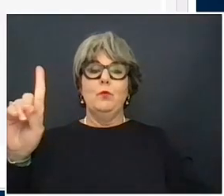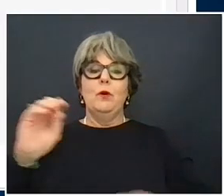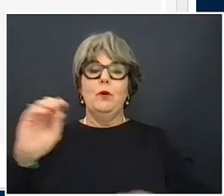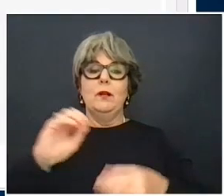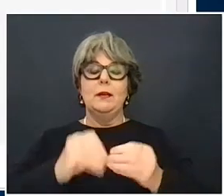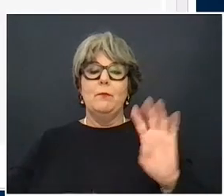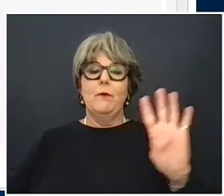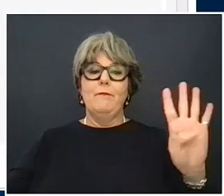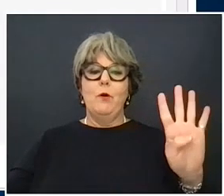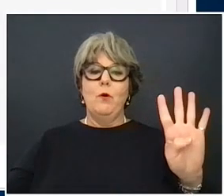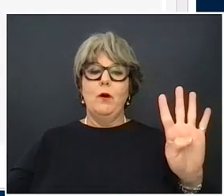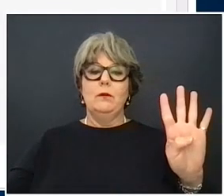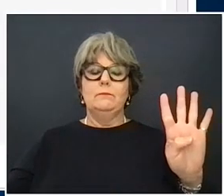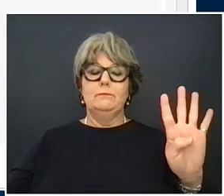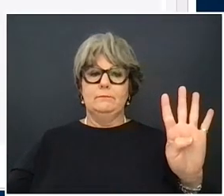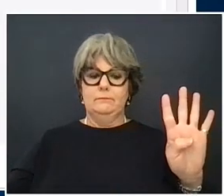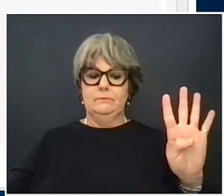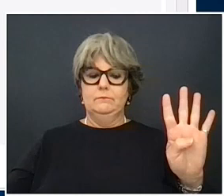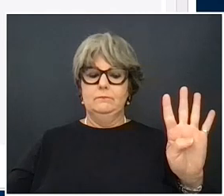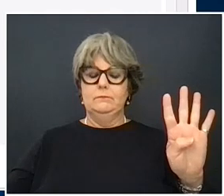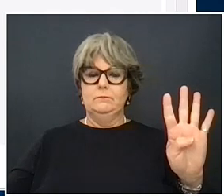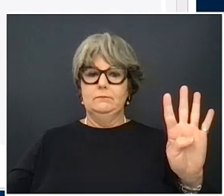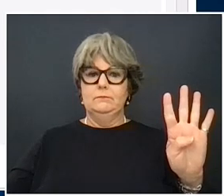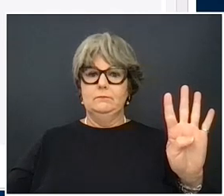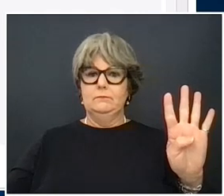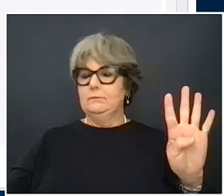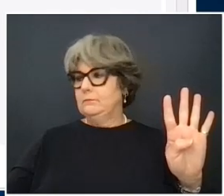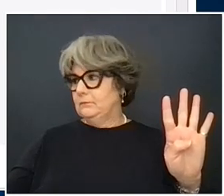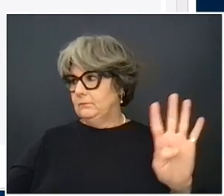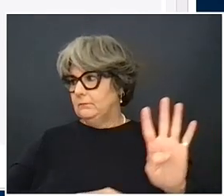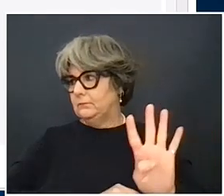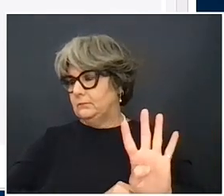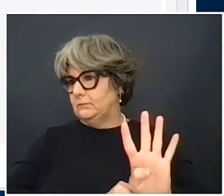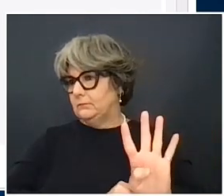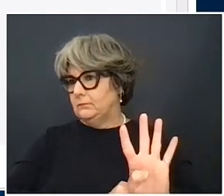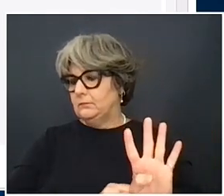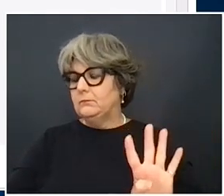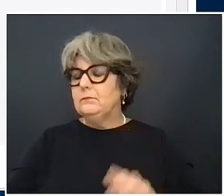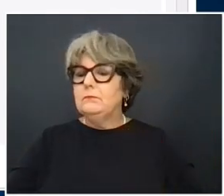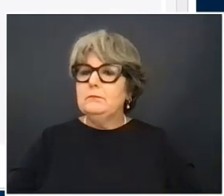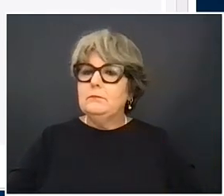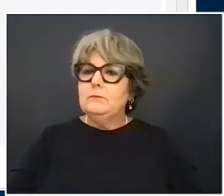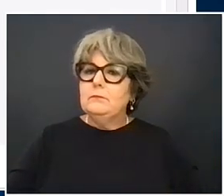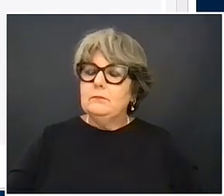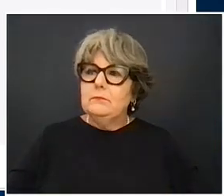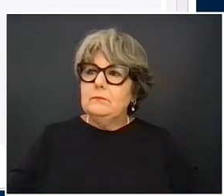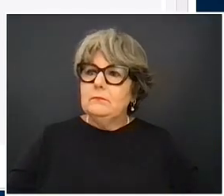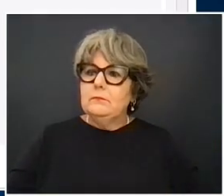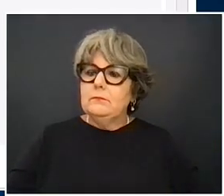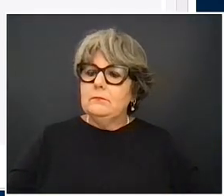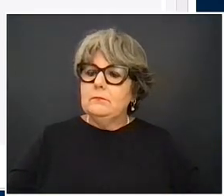Sorry. Again I got- and this is where we